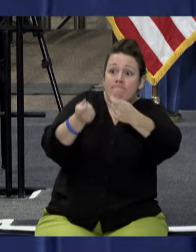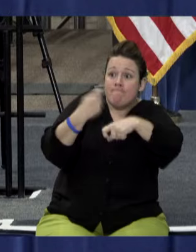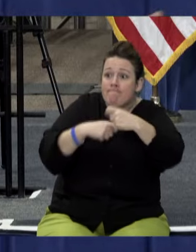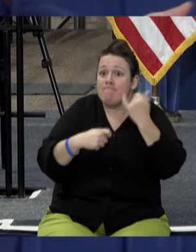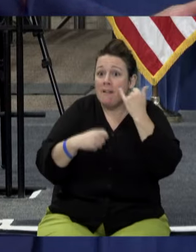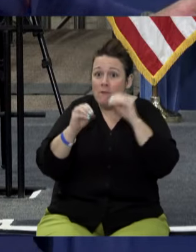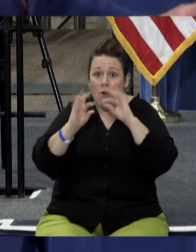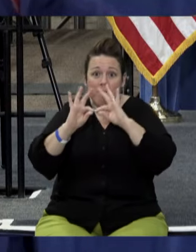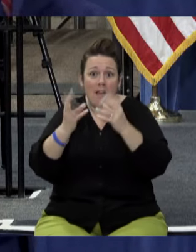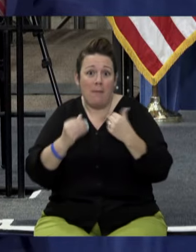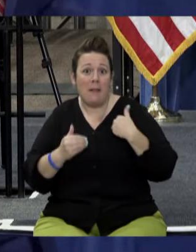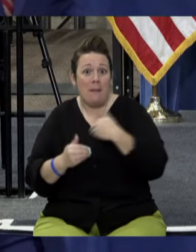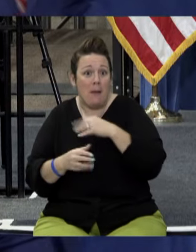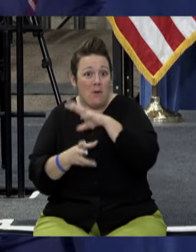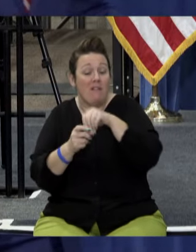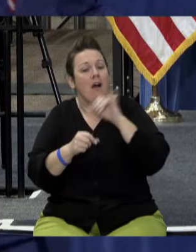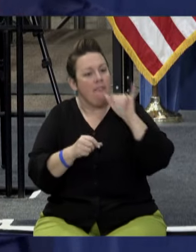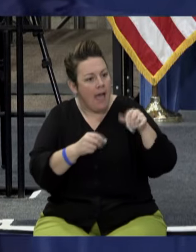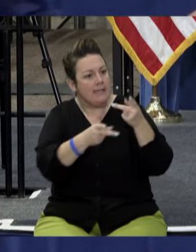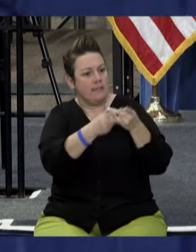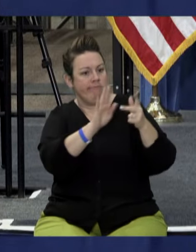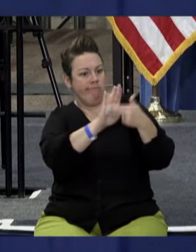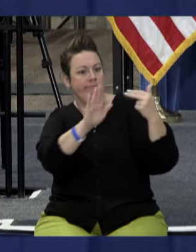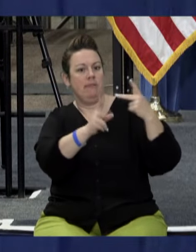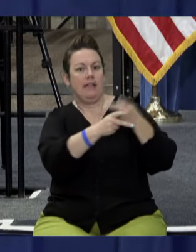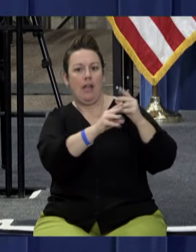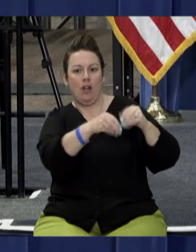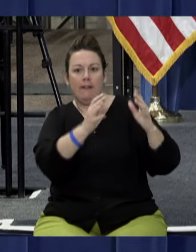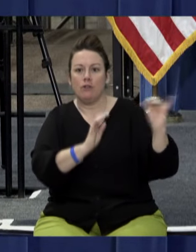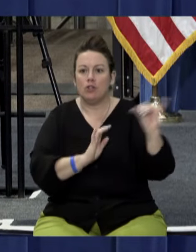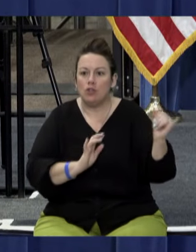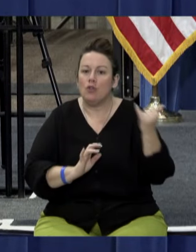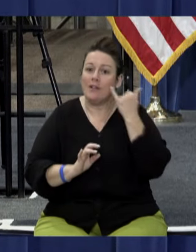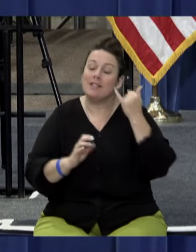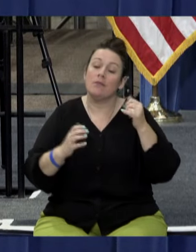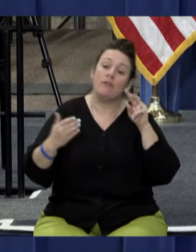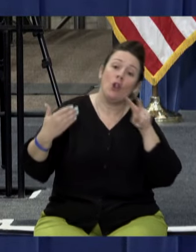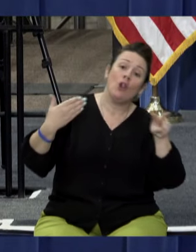and that's a caregiver too. As we look at that going ahead, that's just where we need to be.